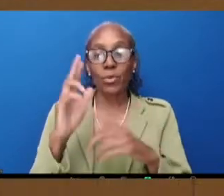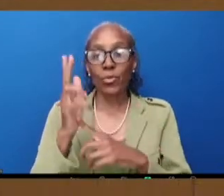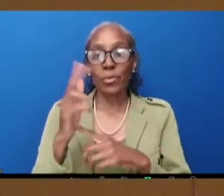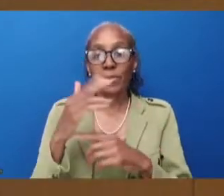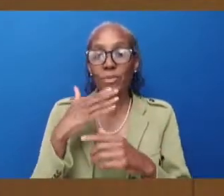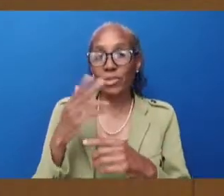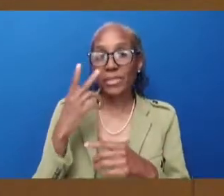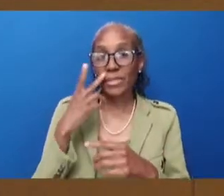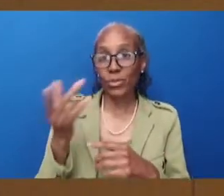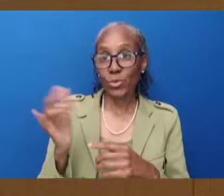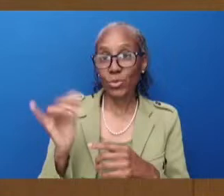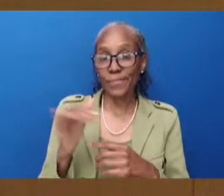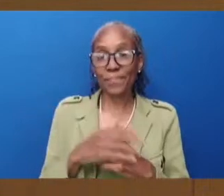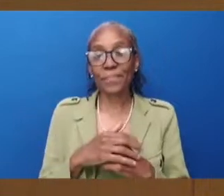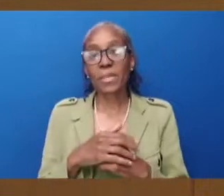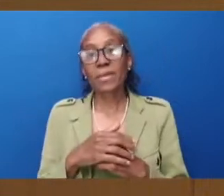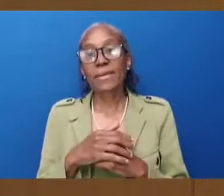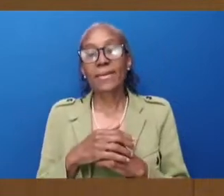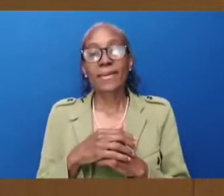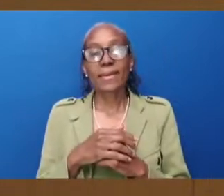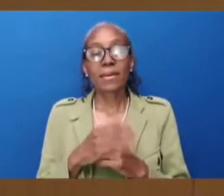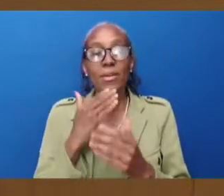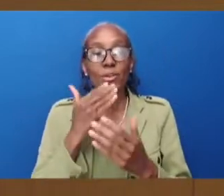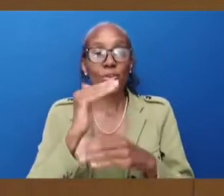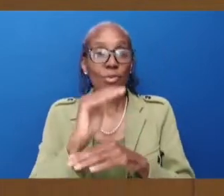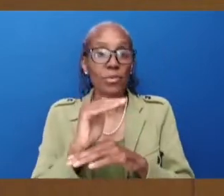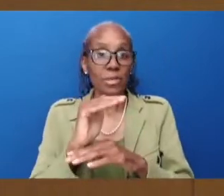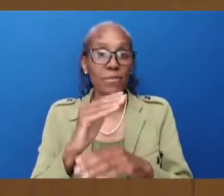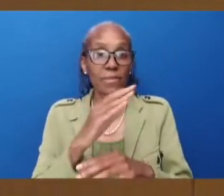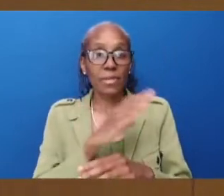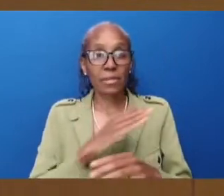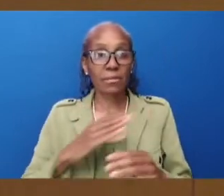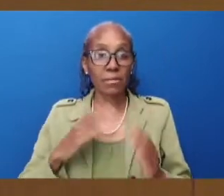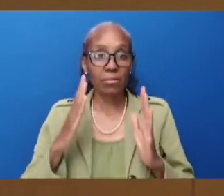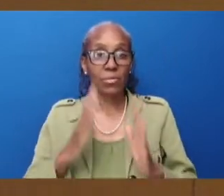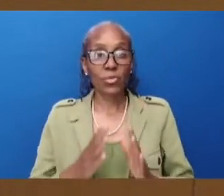GOOD TO SEE YOU, VICKY.